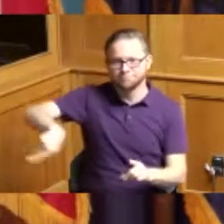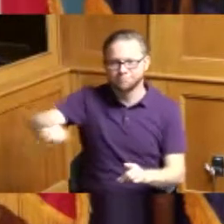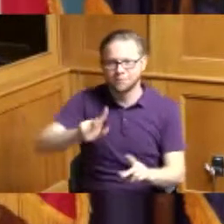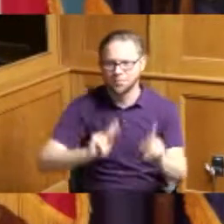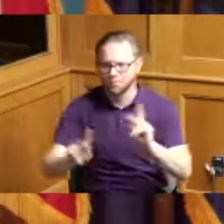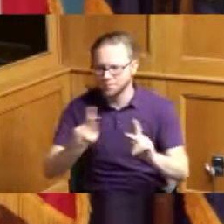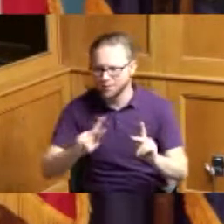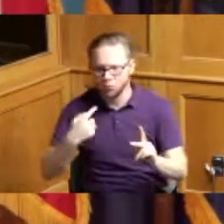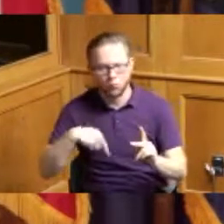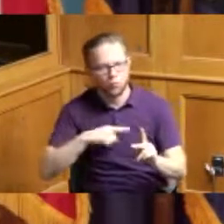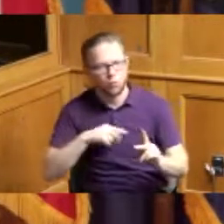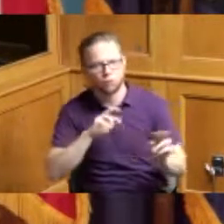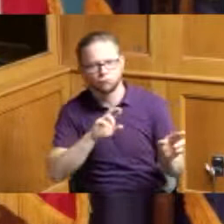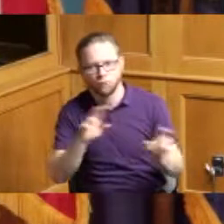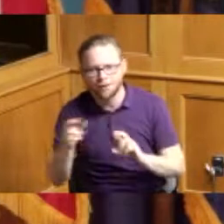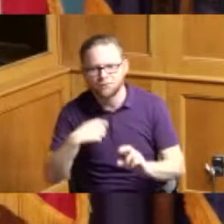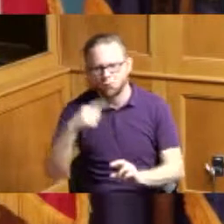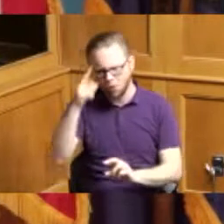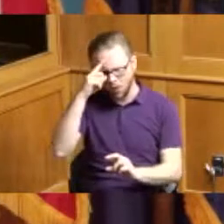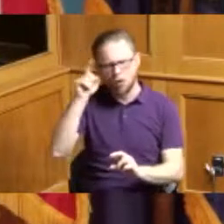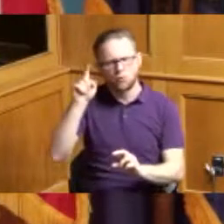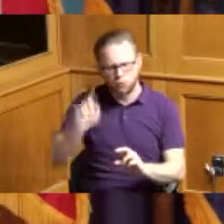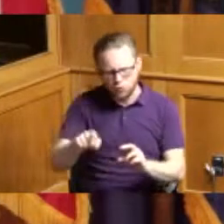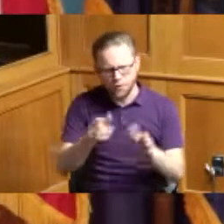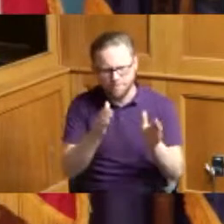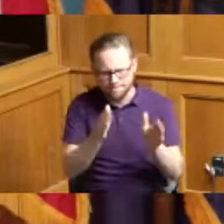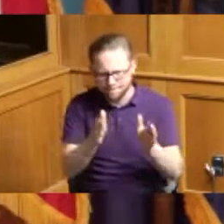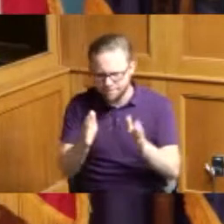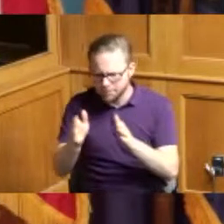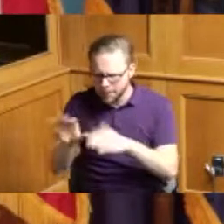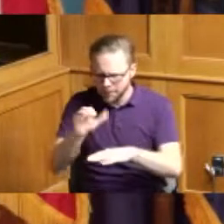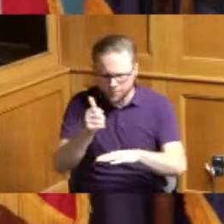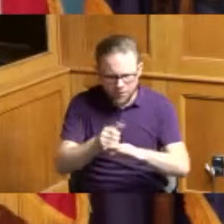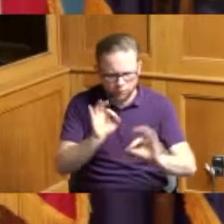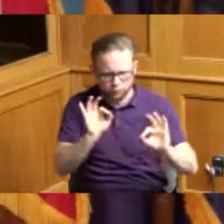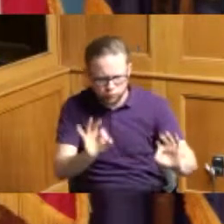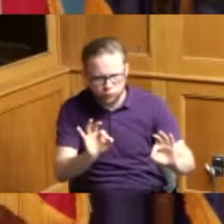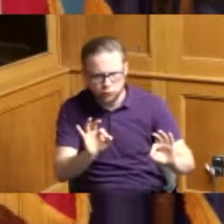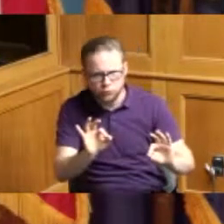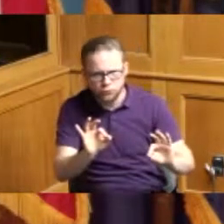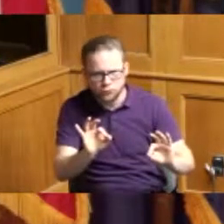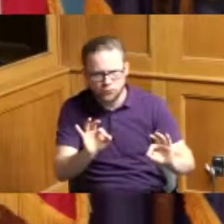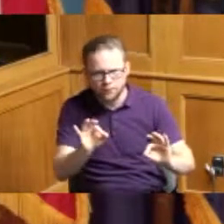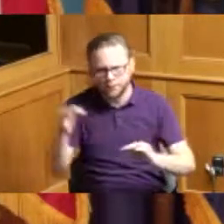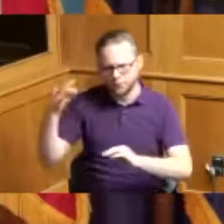great to have an organized activity for the people I know that on Sunday people were out